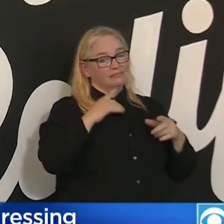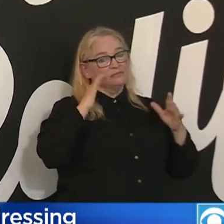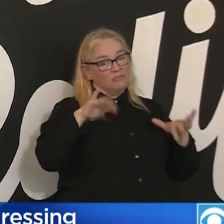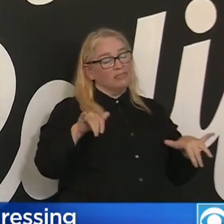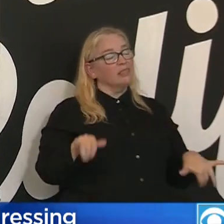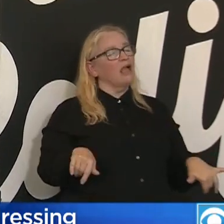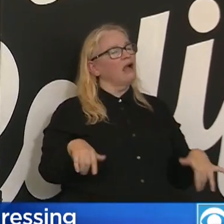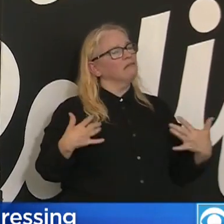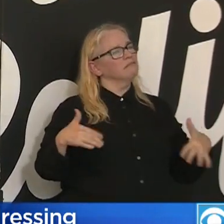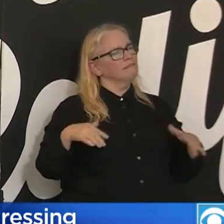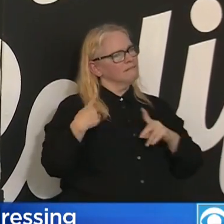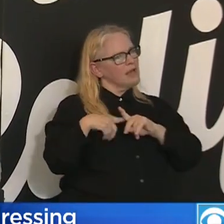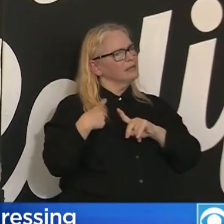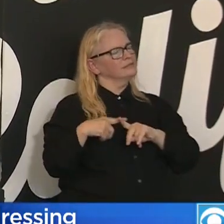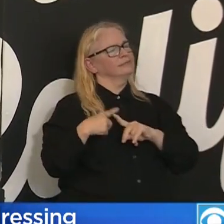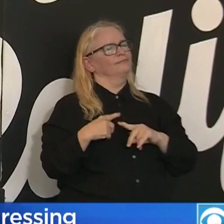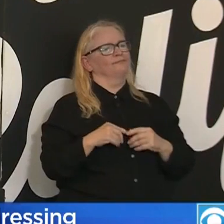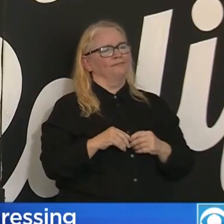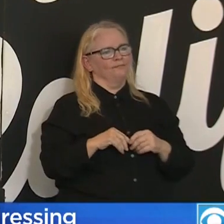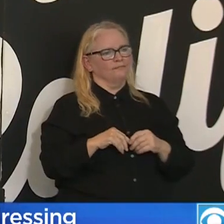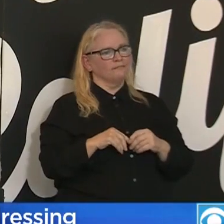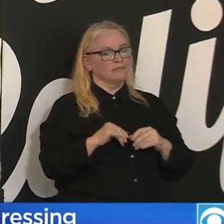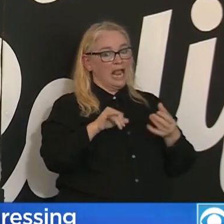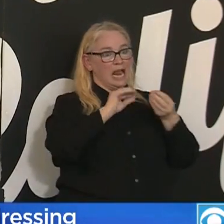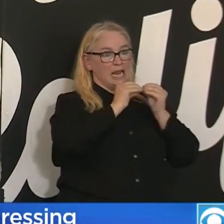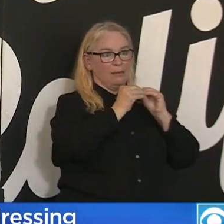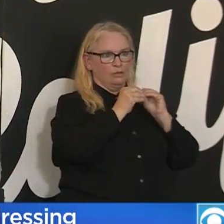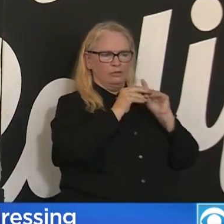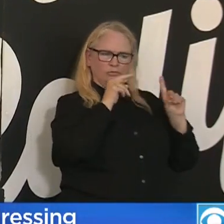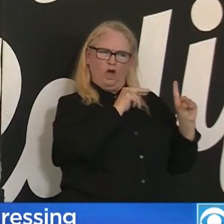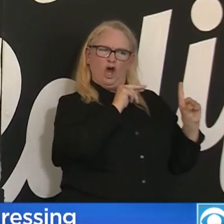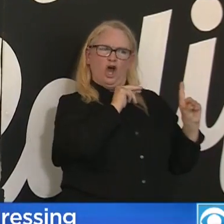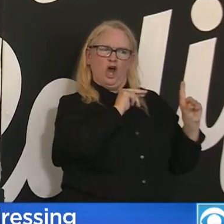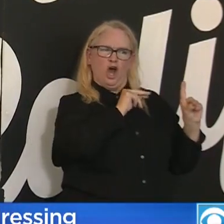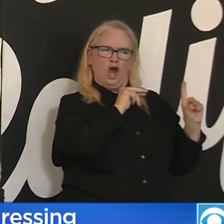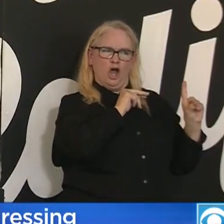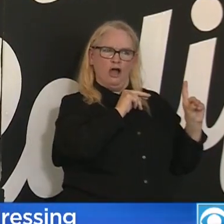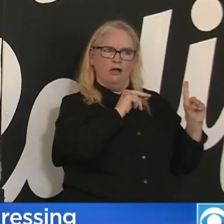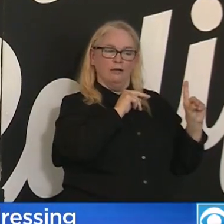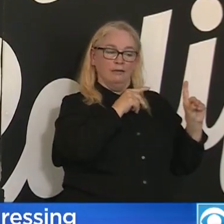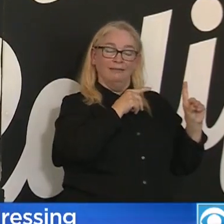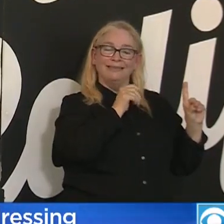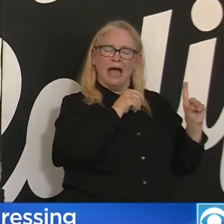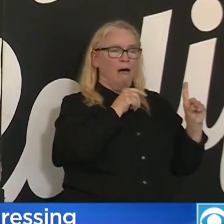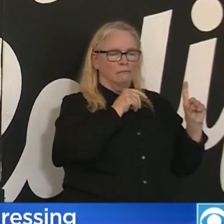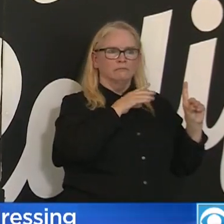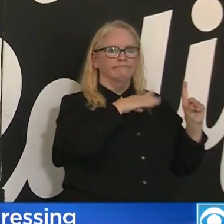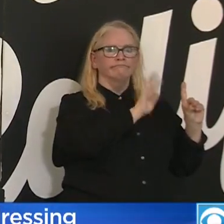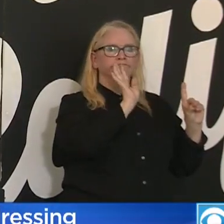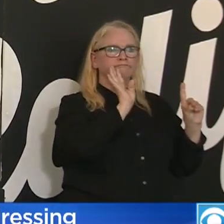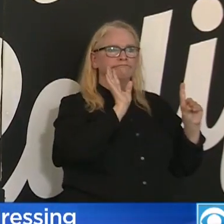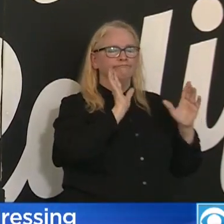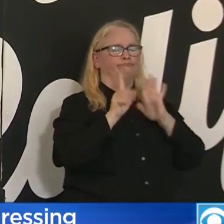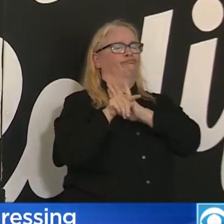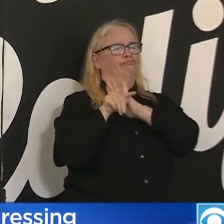SO, THAT'S LONG WINDED UPDATE ON THE DAY, BUT A VERY, I THINK, POSITIVE DAY IN TERMS OF SOME OF THESE INDICATORS,